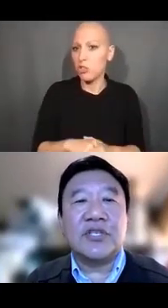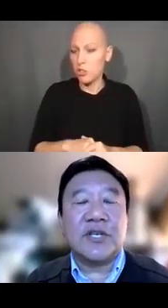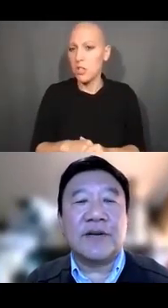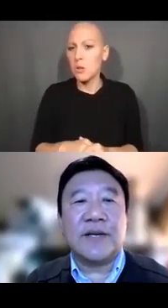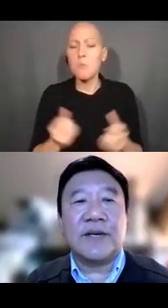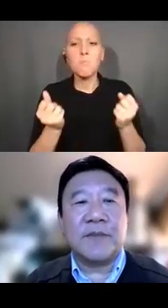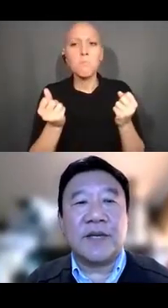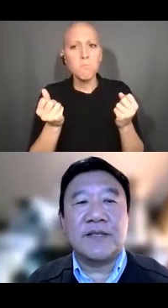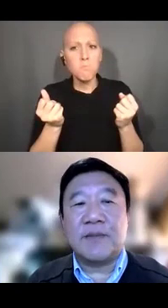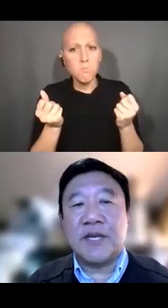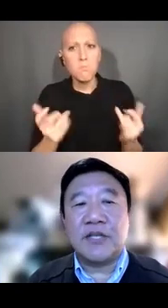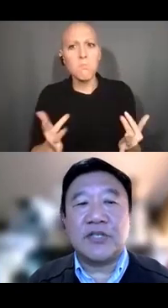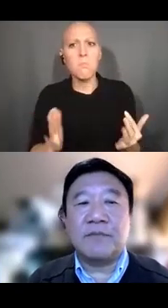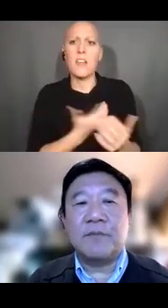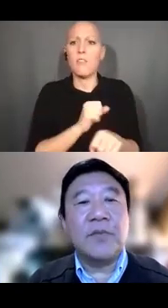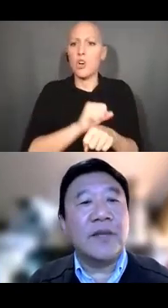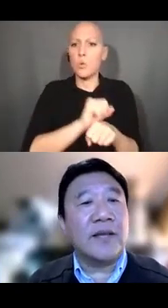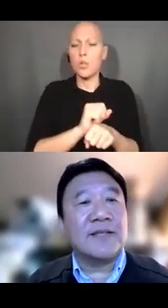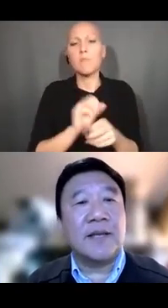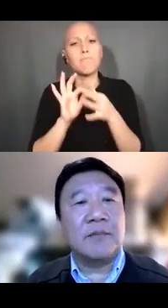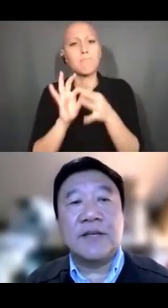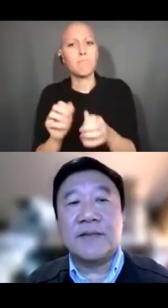sharing and dissemination. Next slide, please.